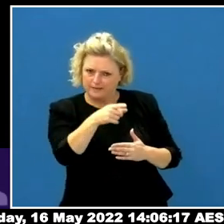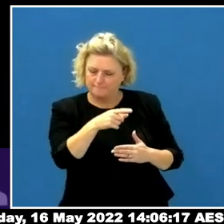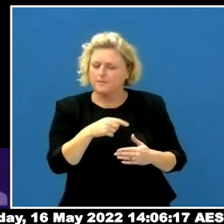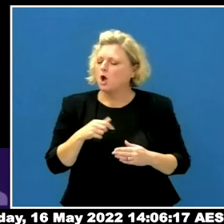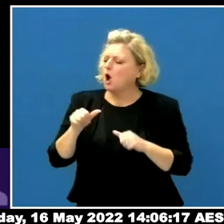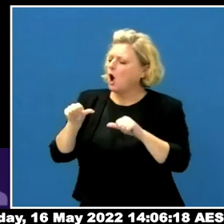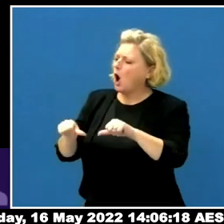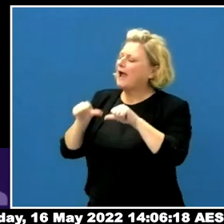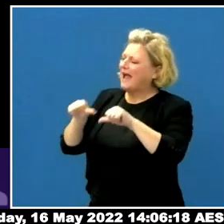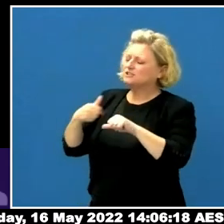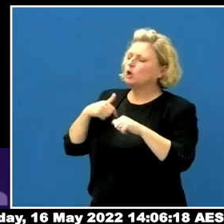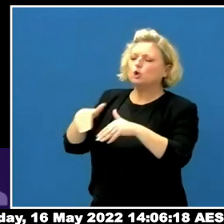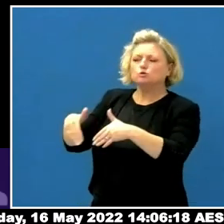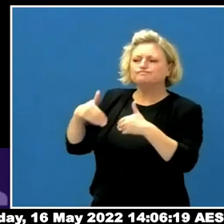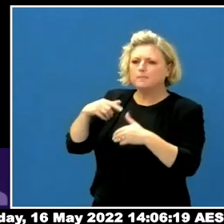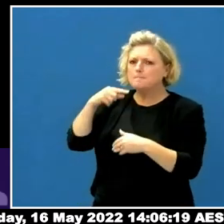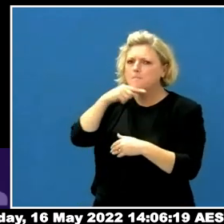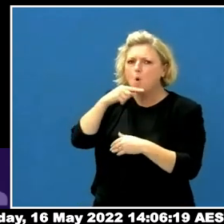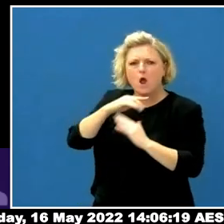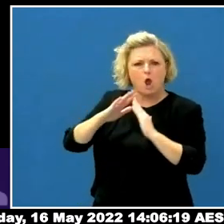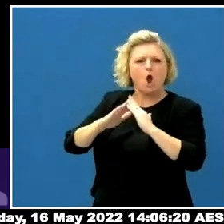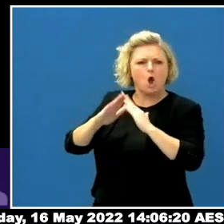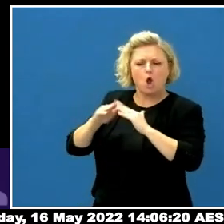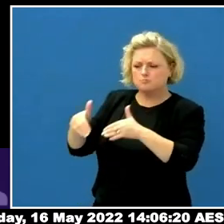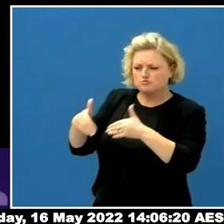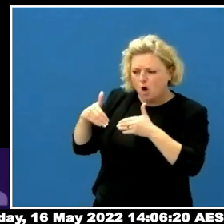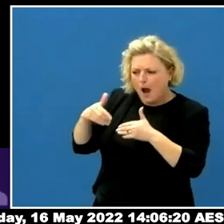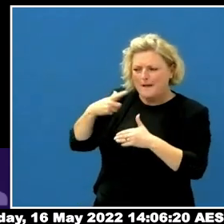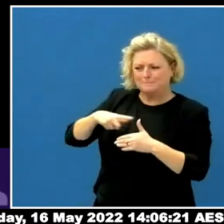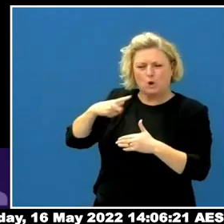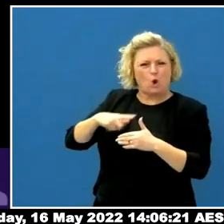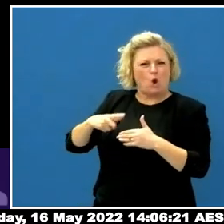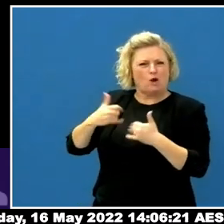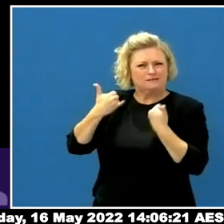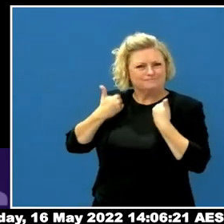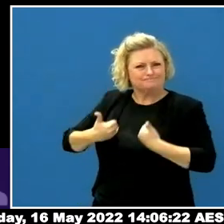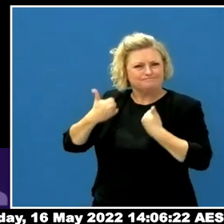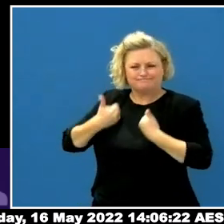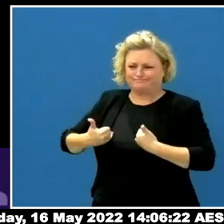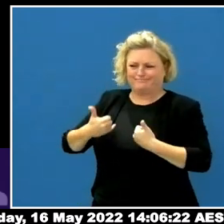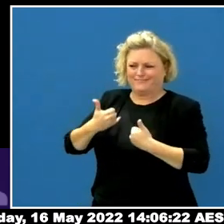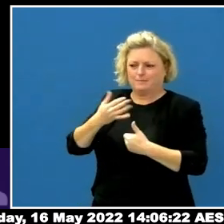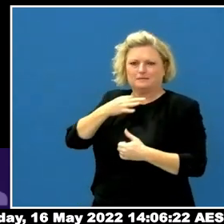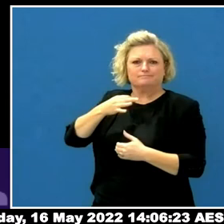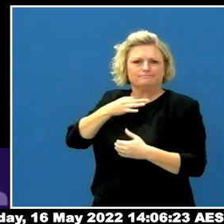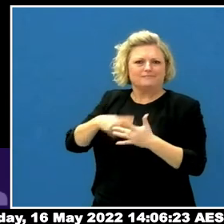being immunocompromised and you kept him back at home from March to September,